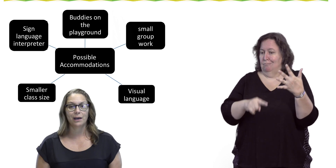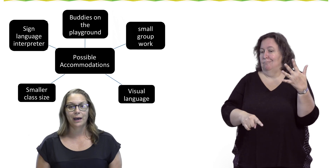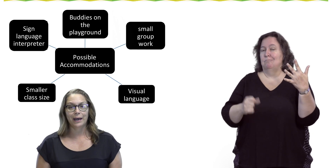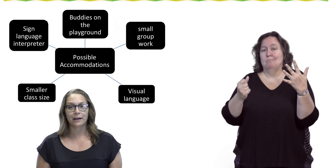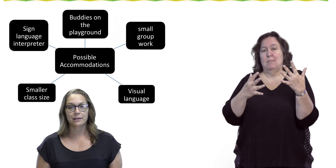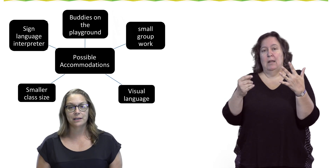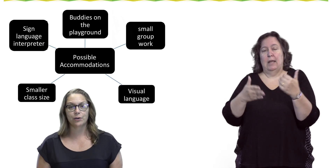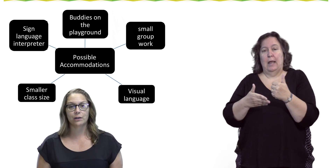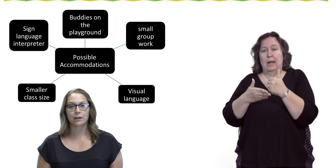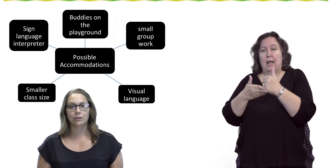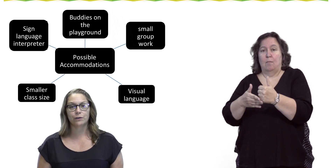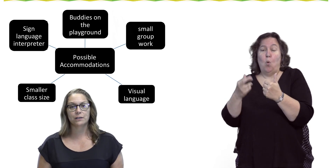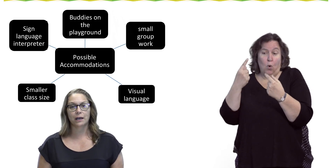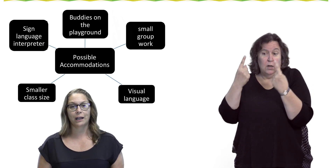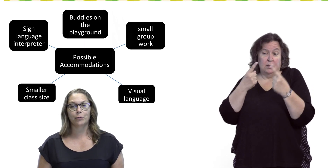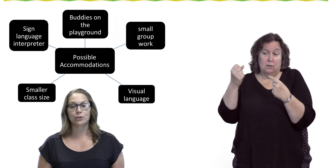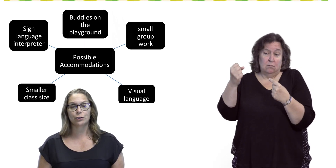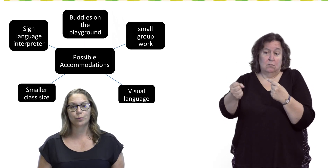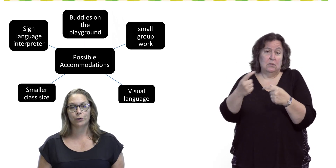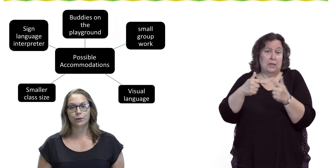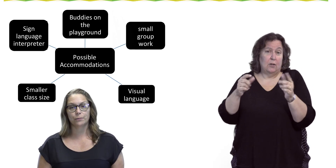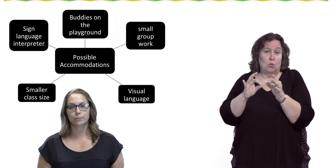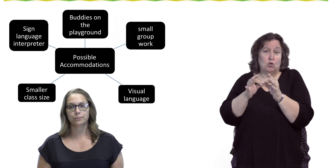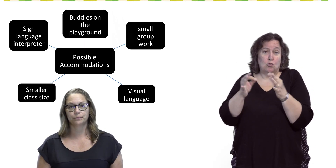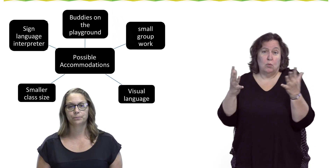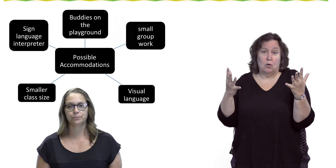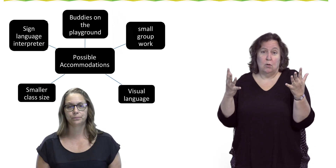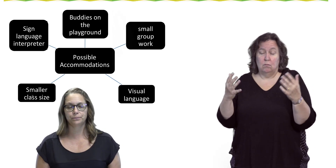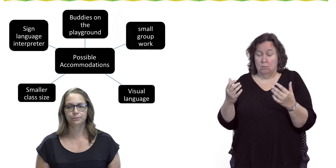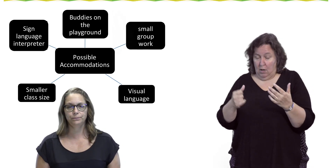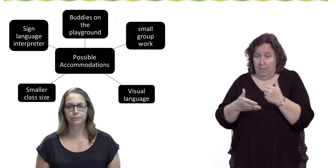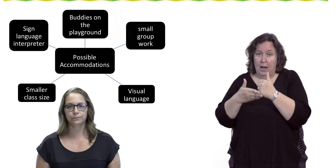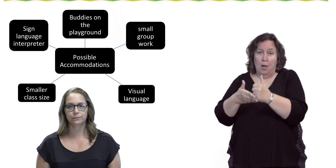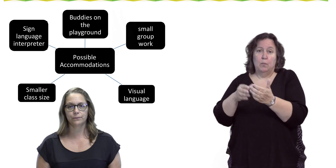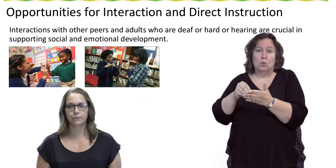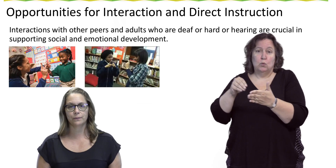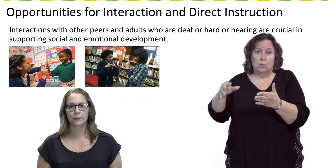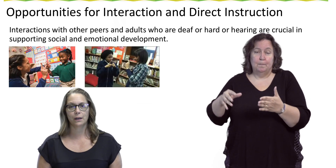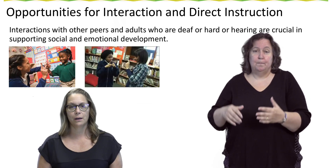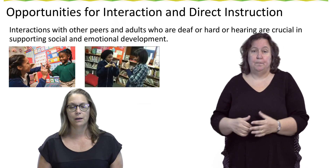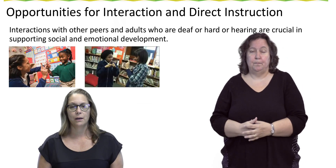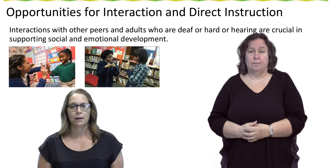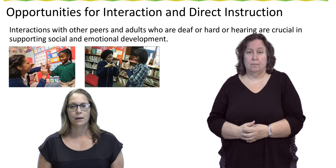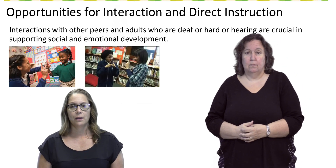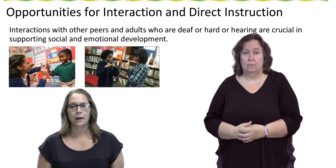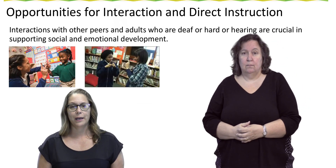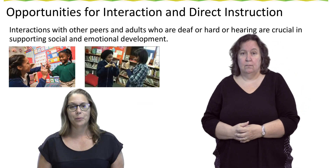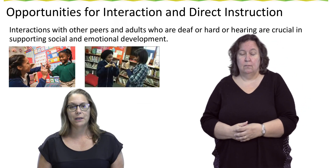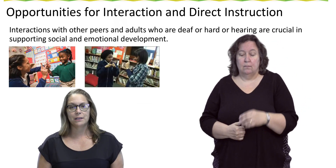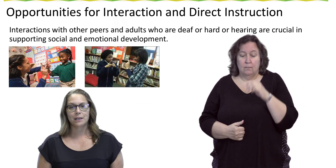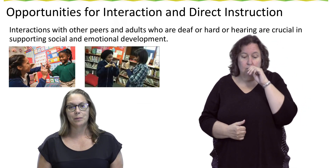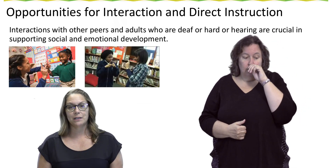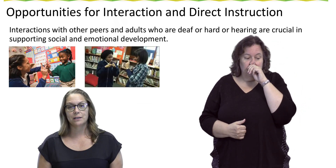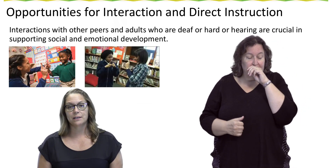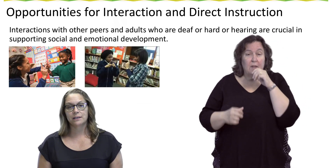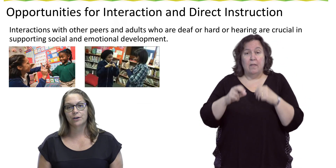and considering the need for a sign language interpreter. The IEP team needs to consider